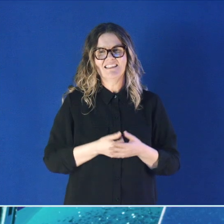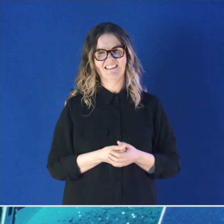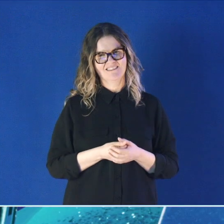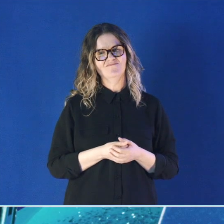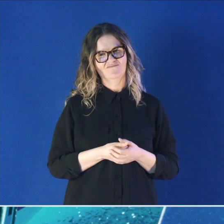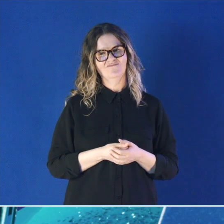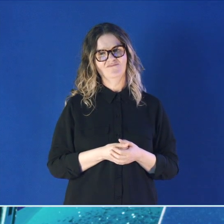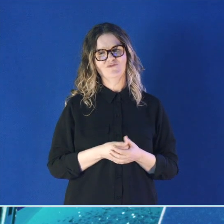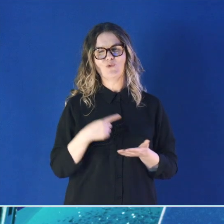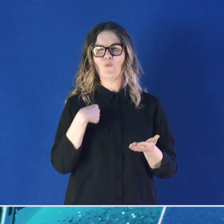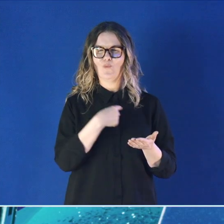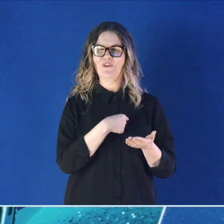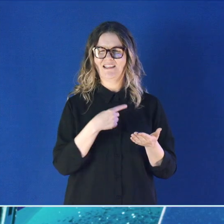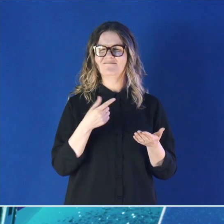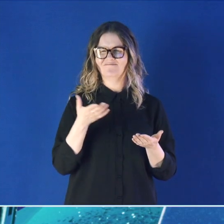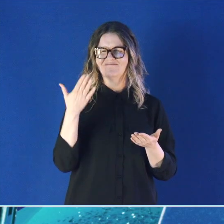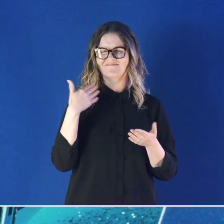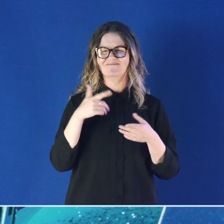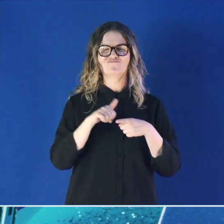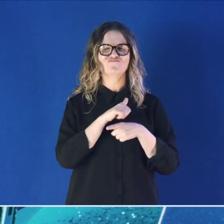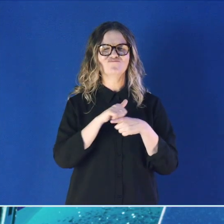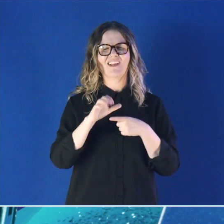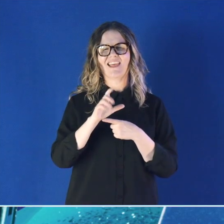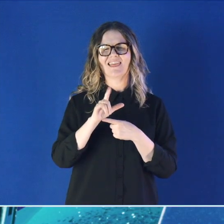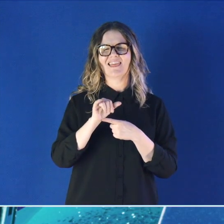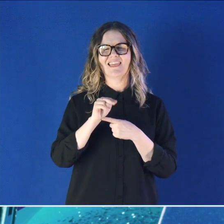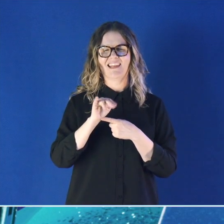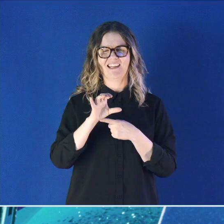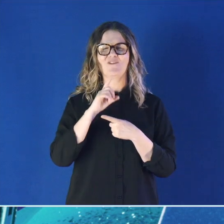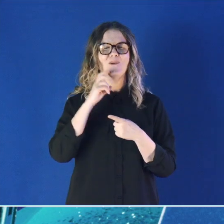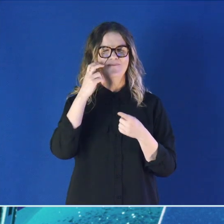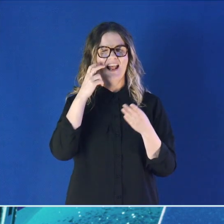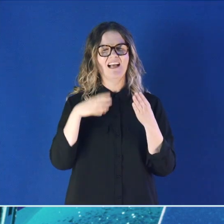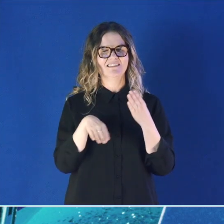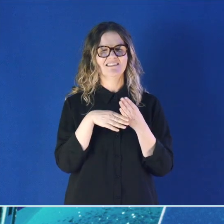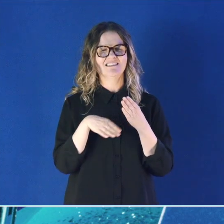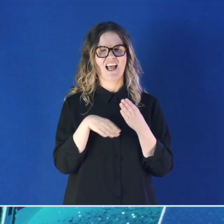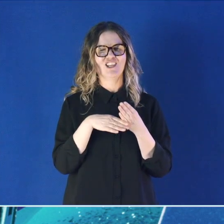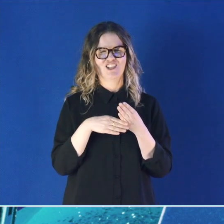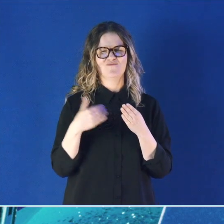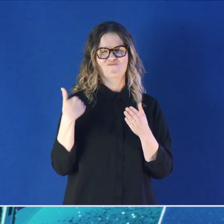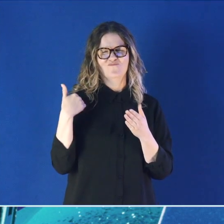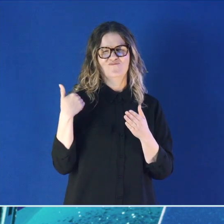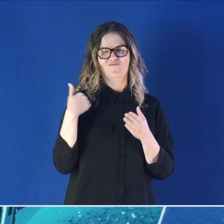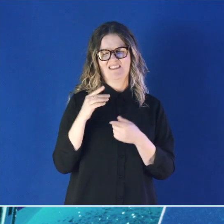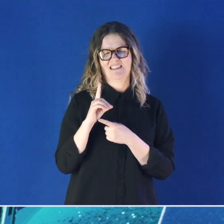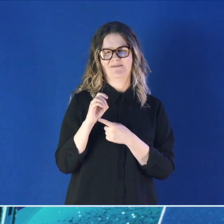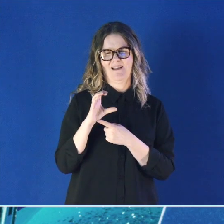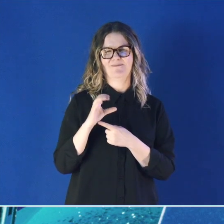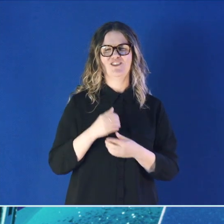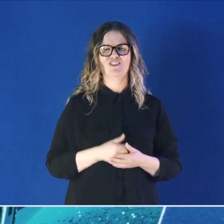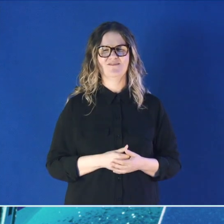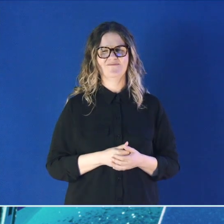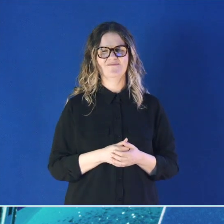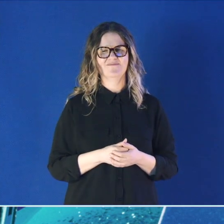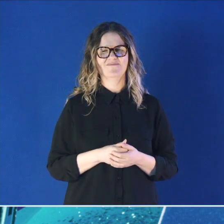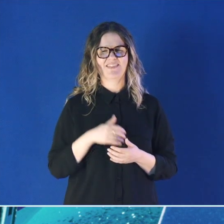at Magnuson Park where sighted people and unsighted people played soccer together.